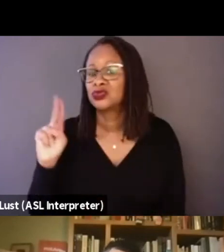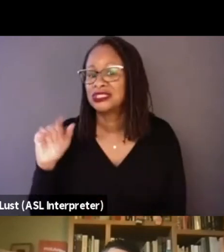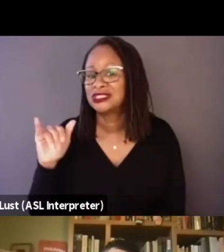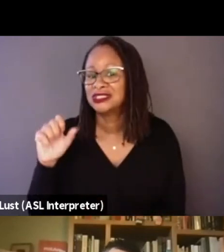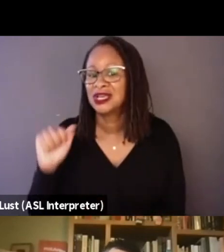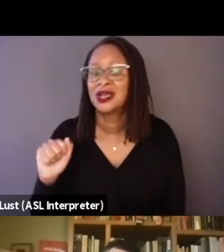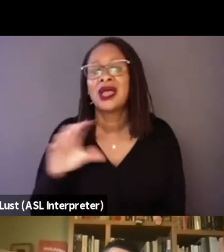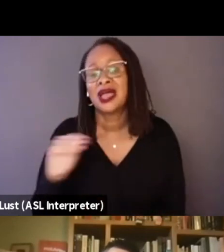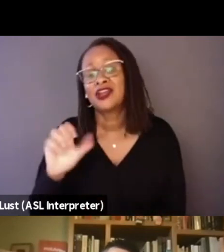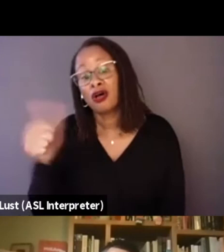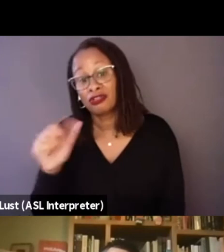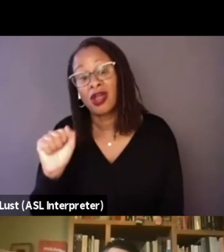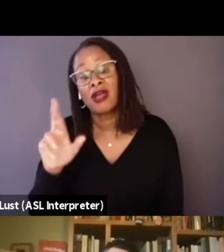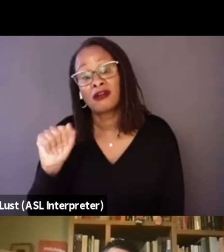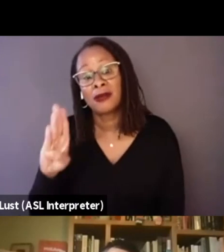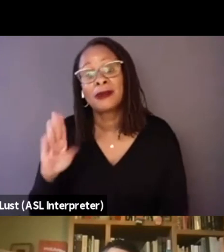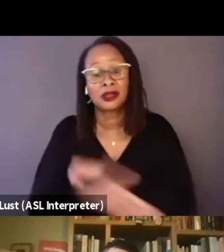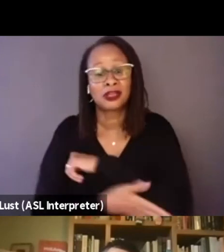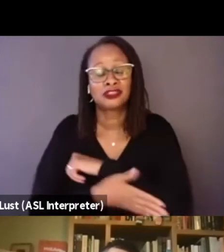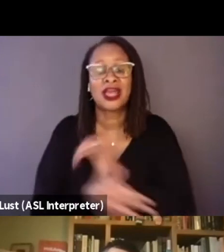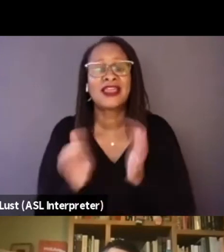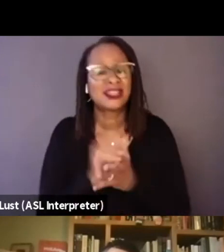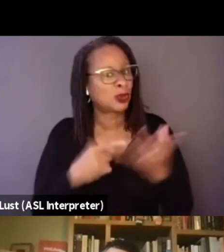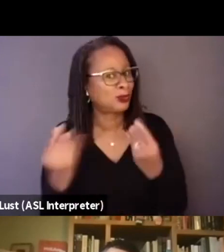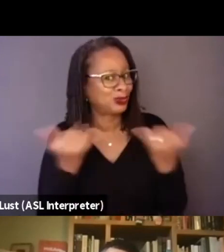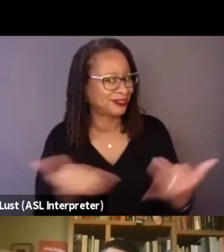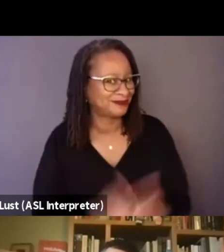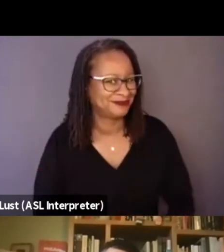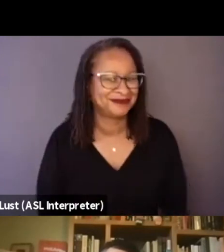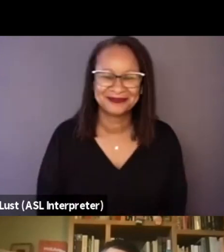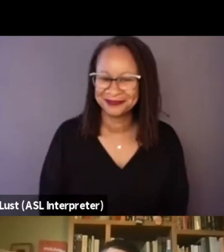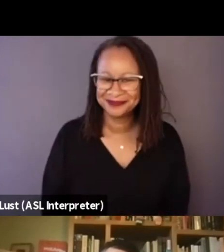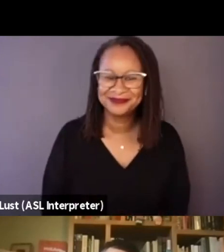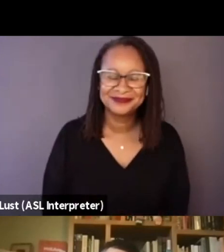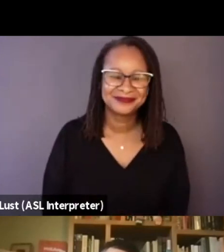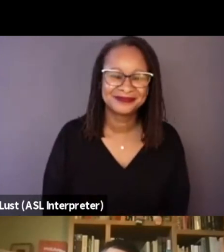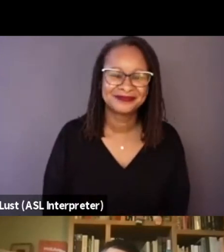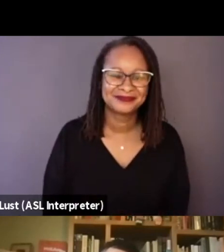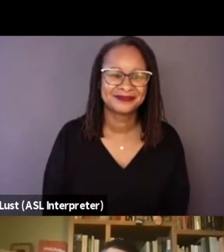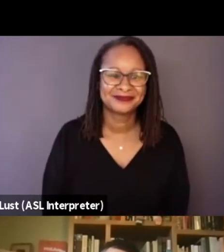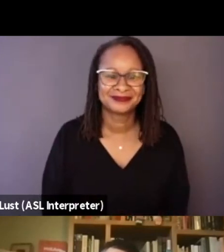So yeah, these are what I'm doing right now. Okay, all right. Pablo.